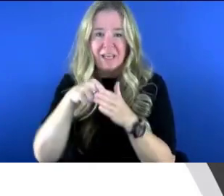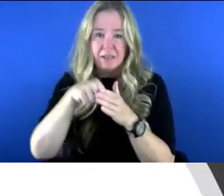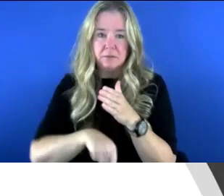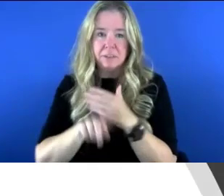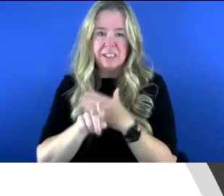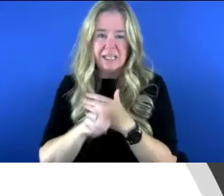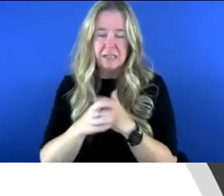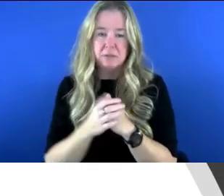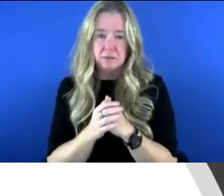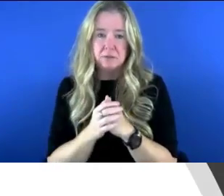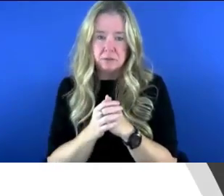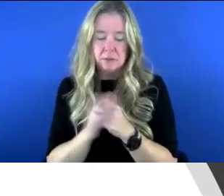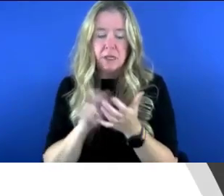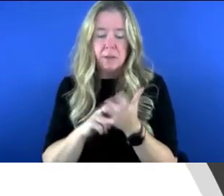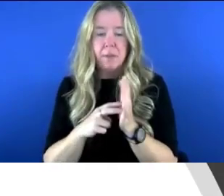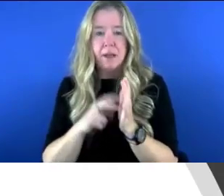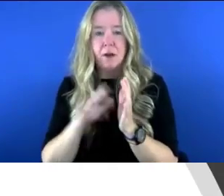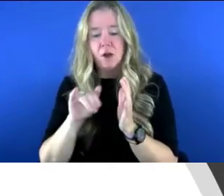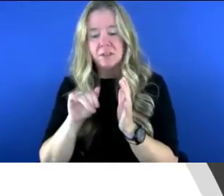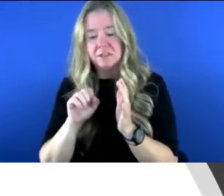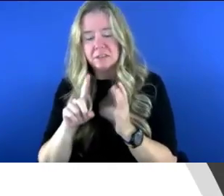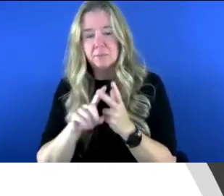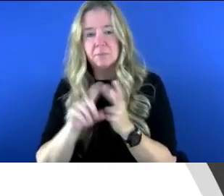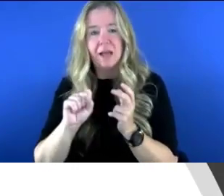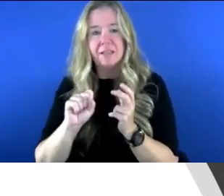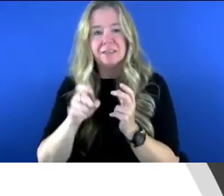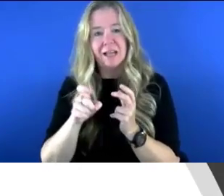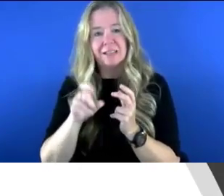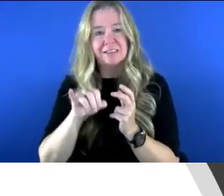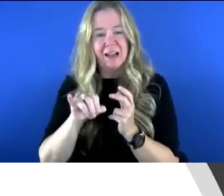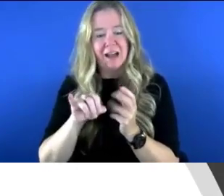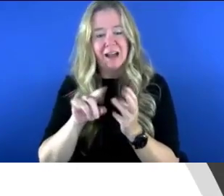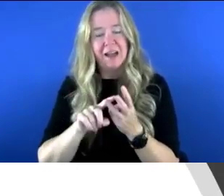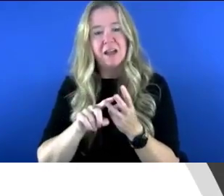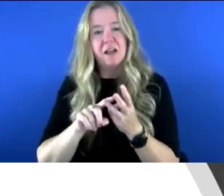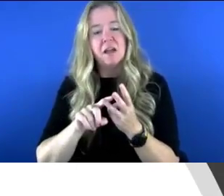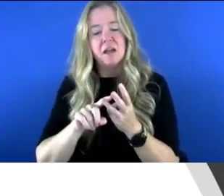meaning autism, SXI, diagnosed secondary syndrome,